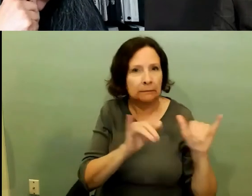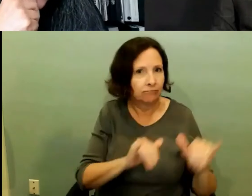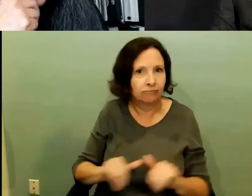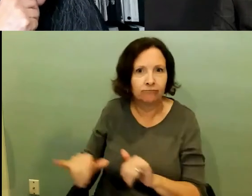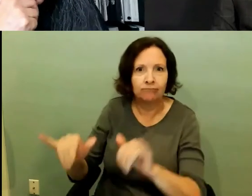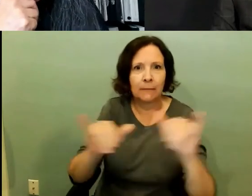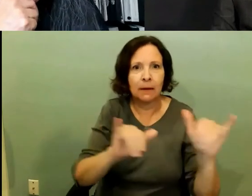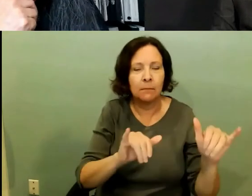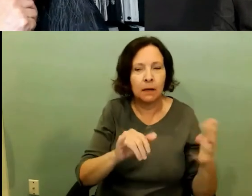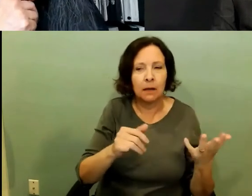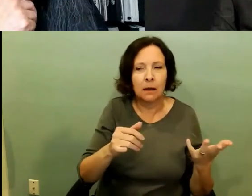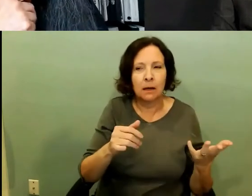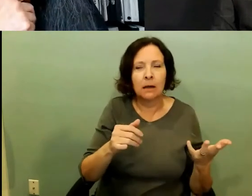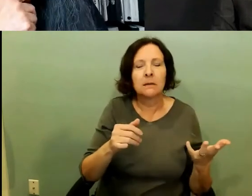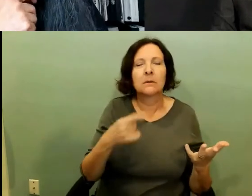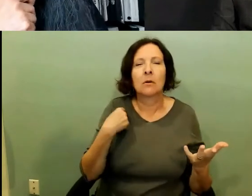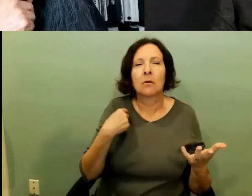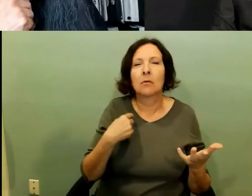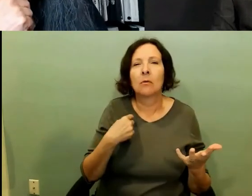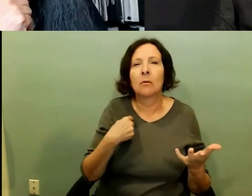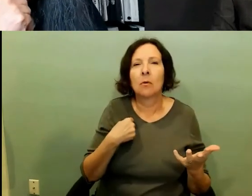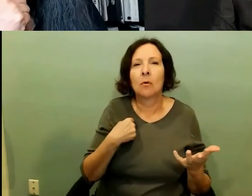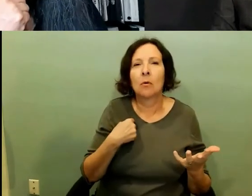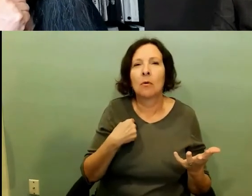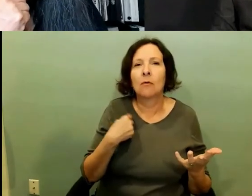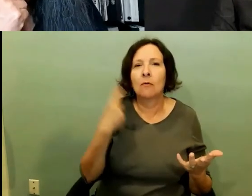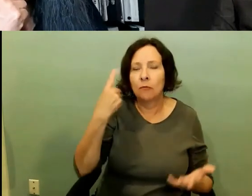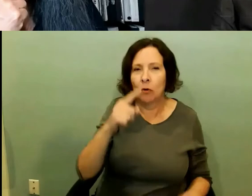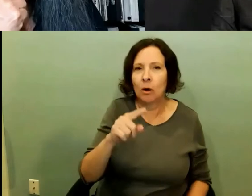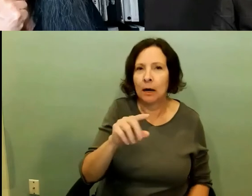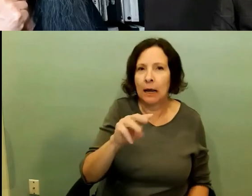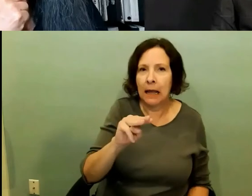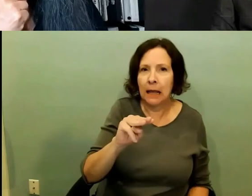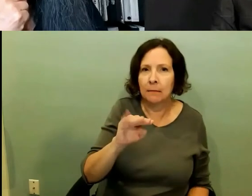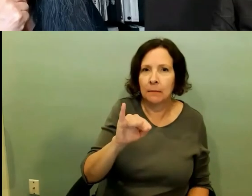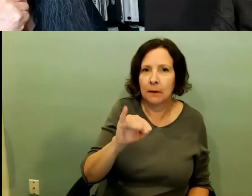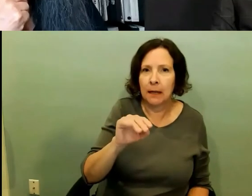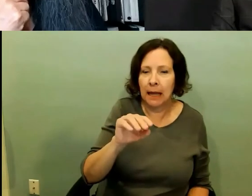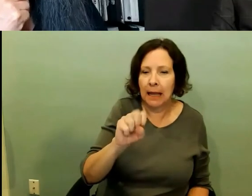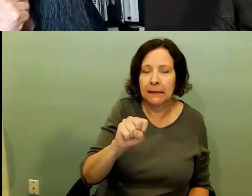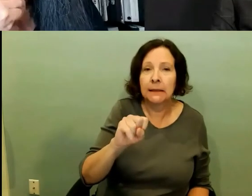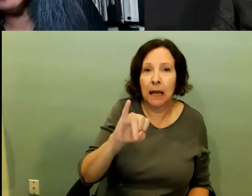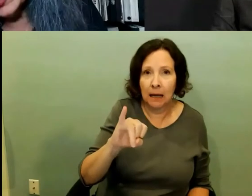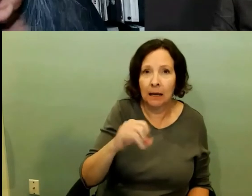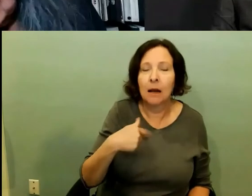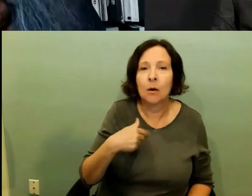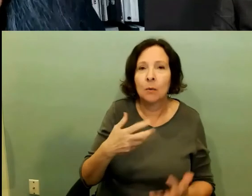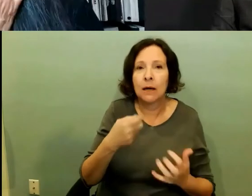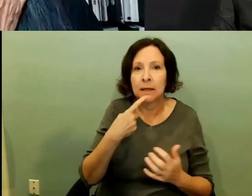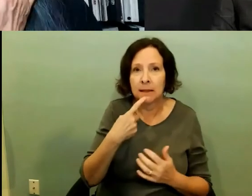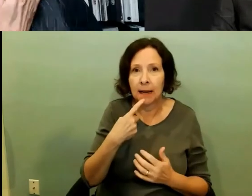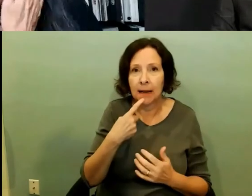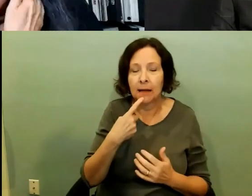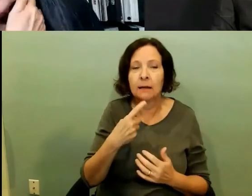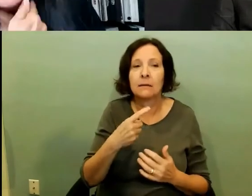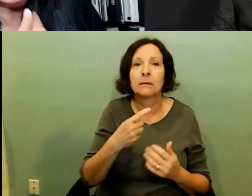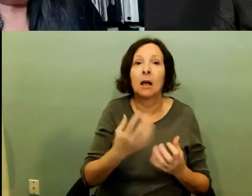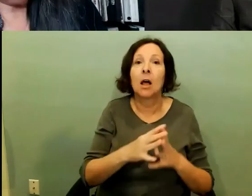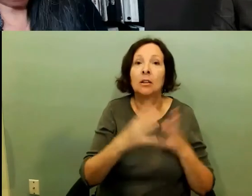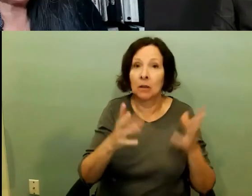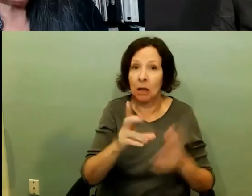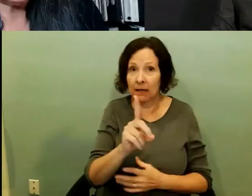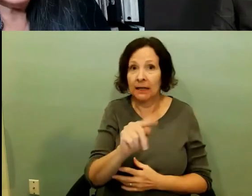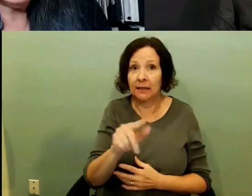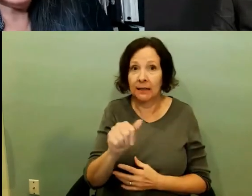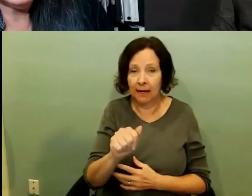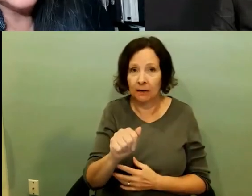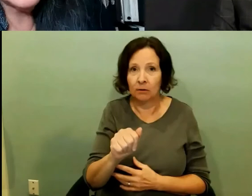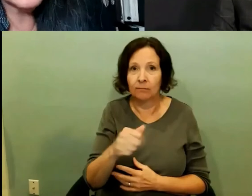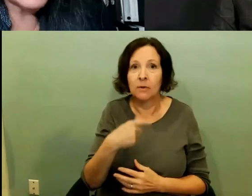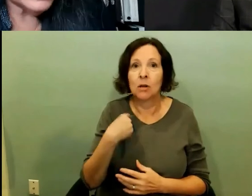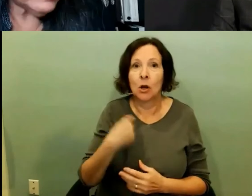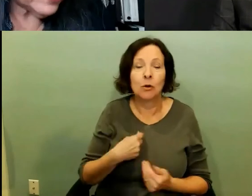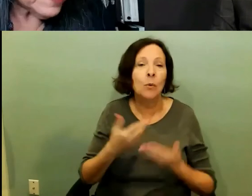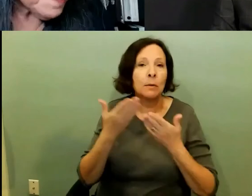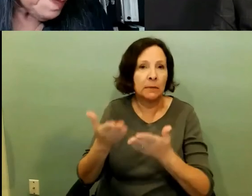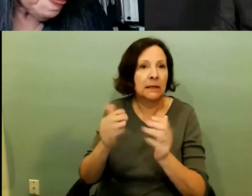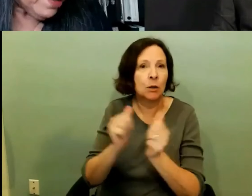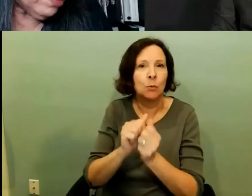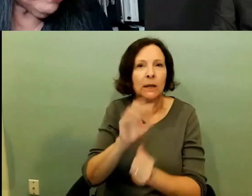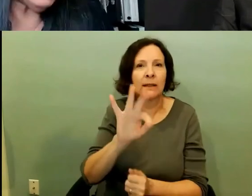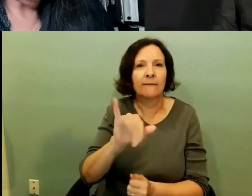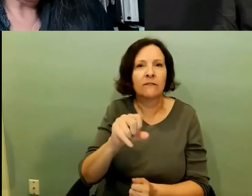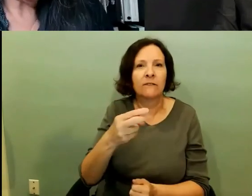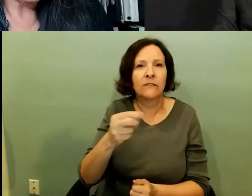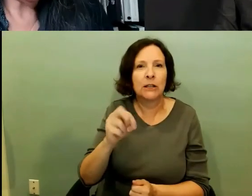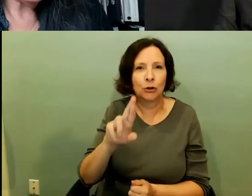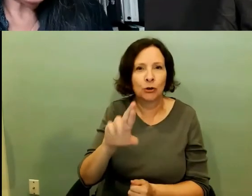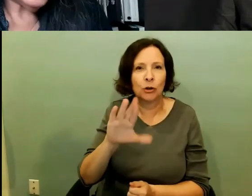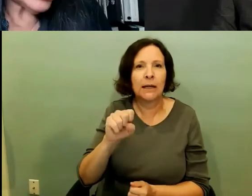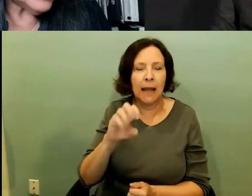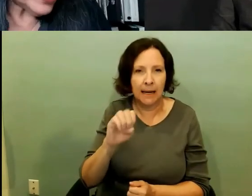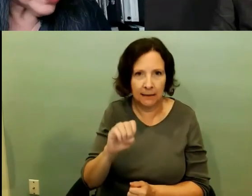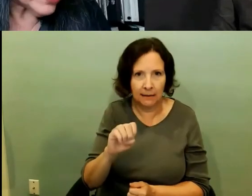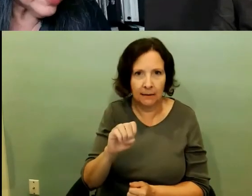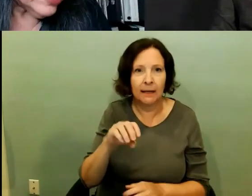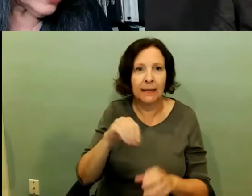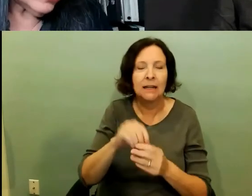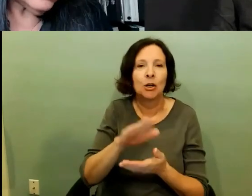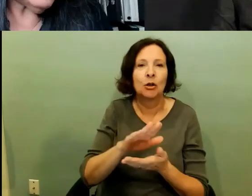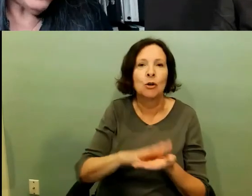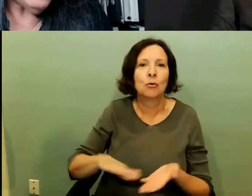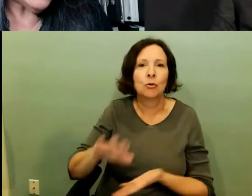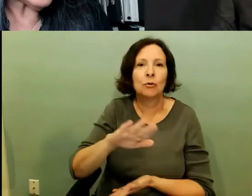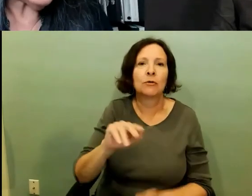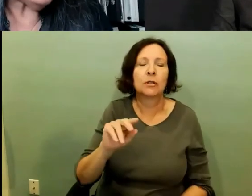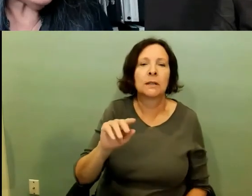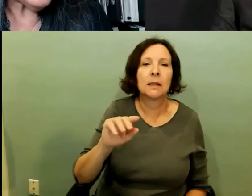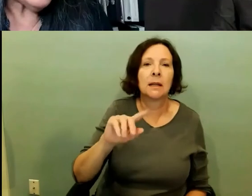So if I want to say something specific it's that a lot of data was that